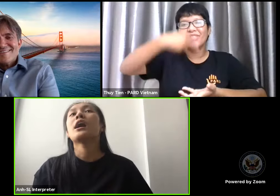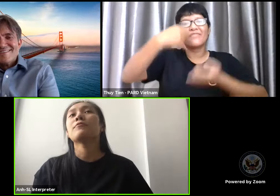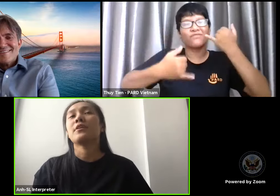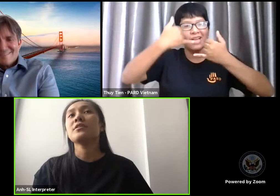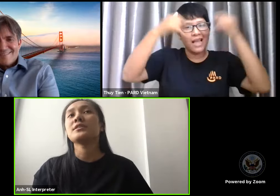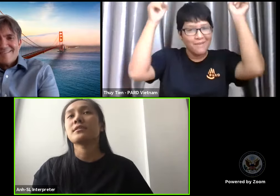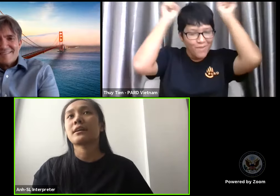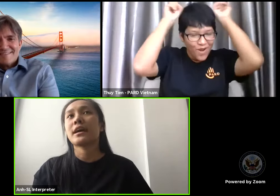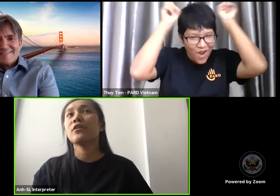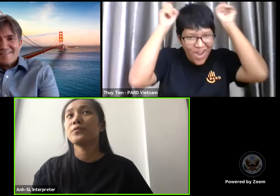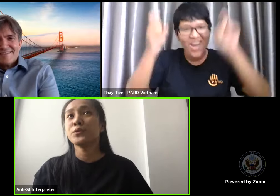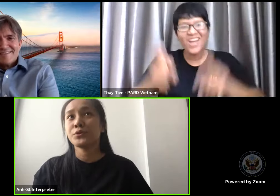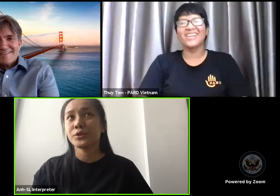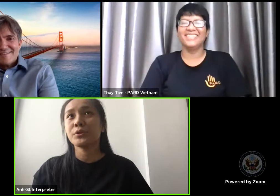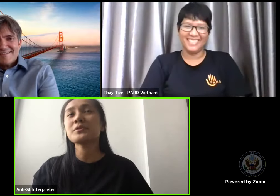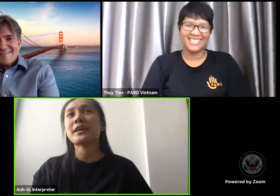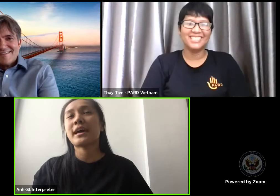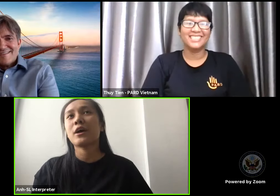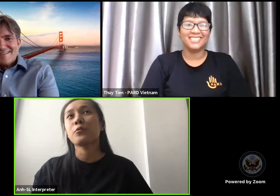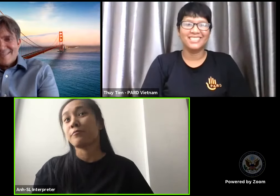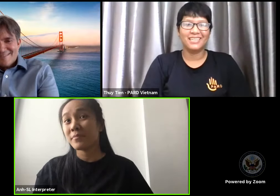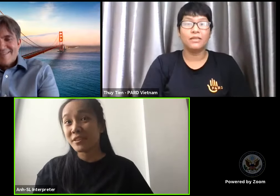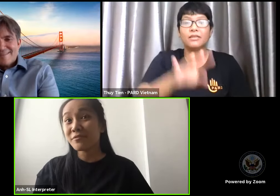Pho is a kind of noodles, and with beef,